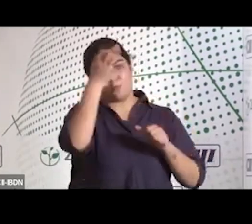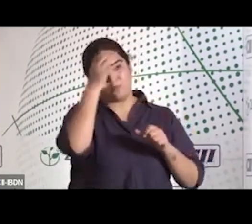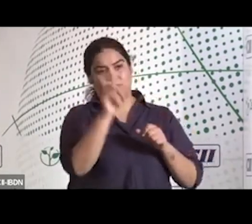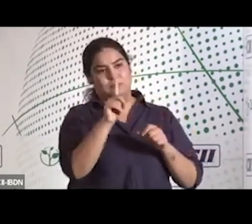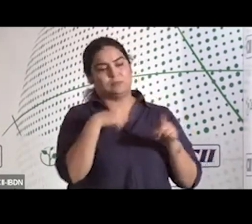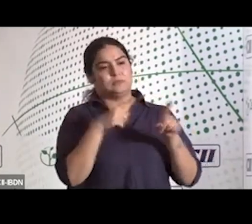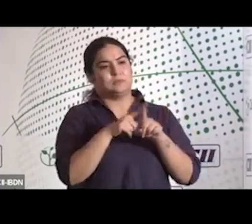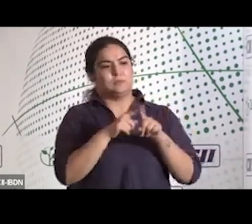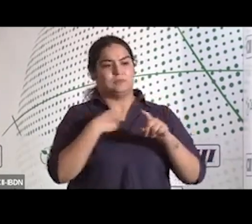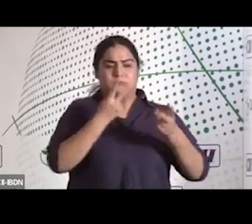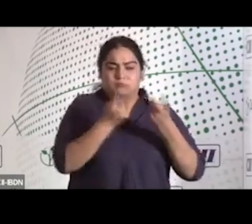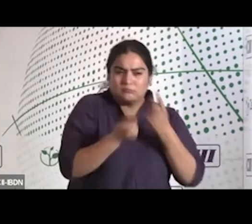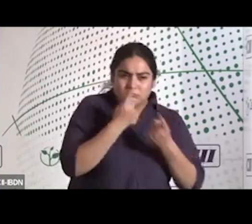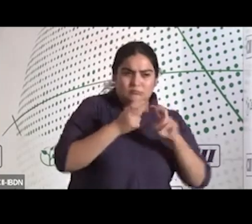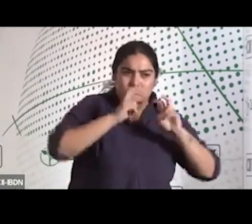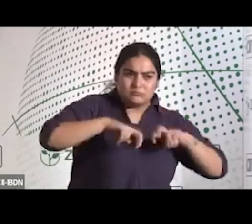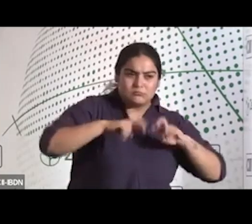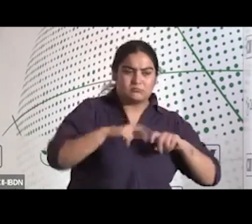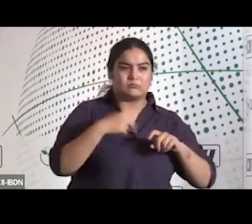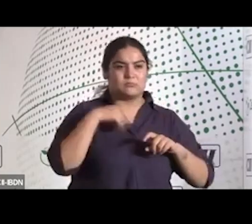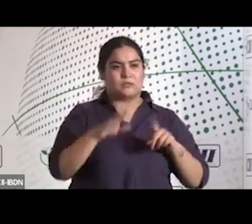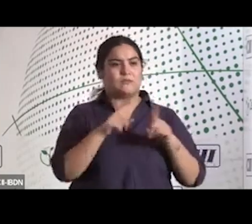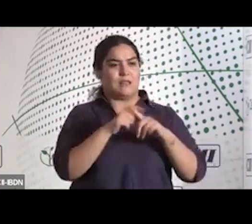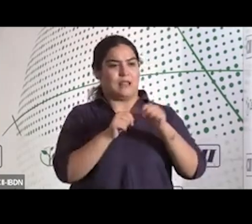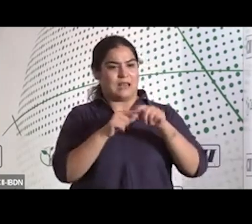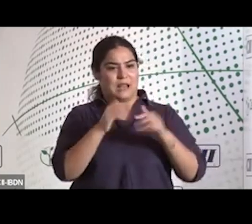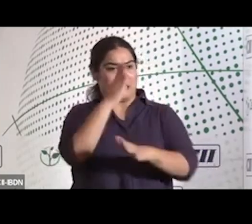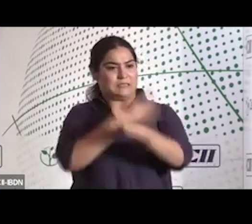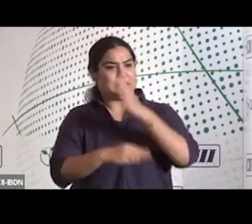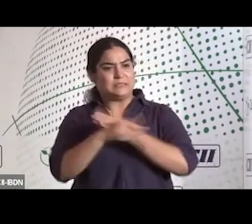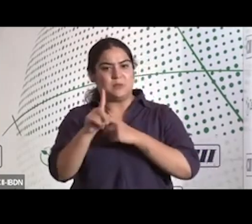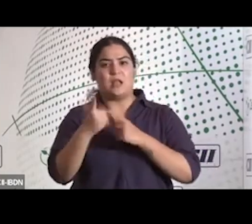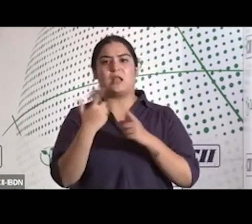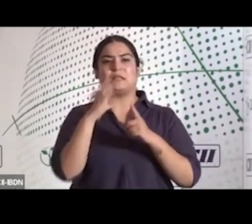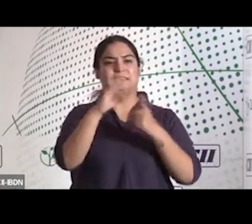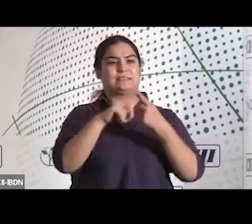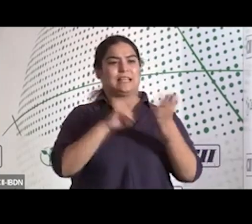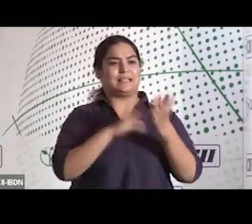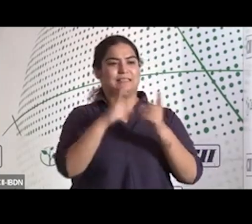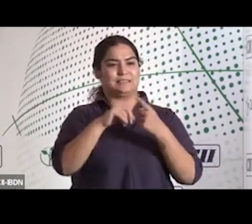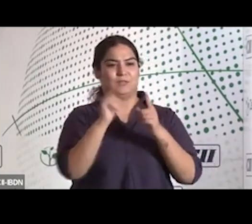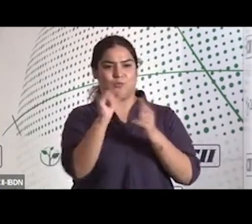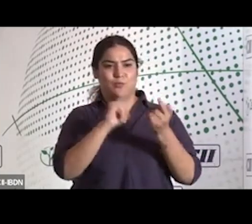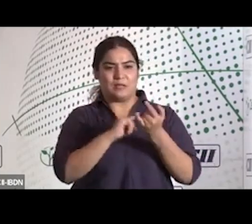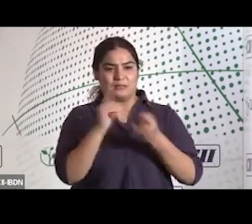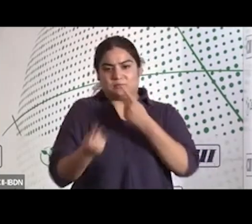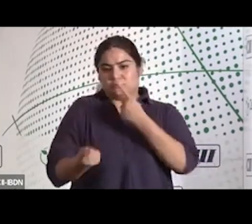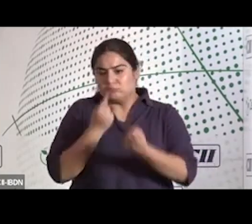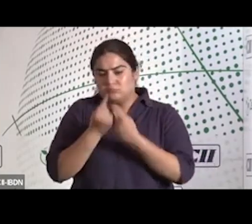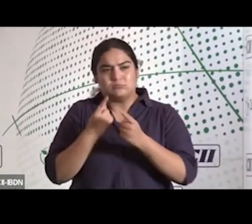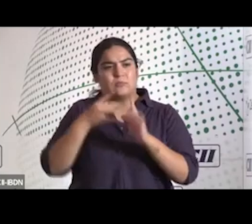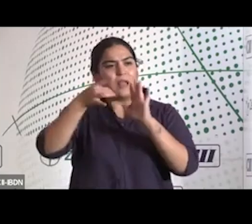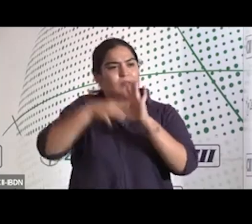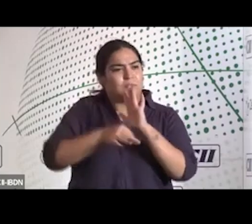distilling the fact that there hasn't been a disability census since 2010. Most numbers we have are anecdotal.